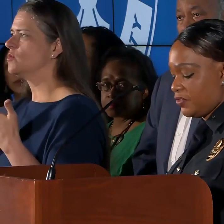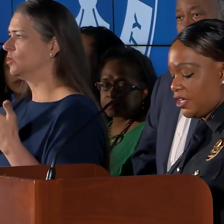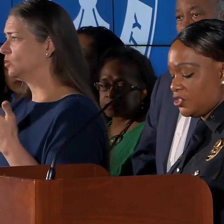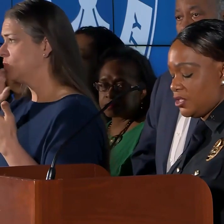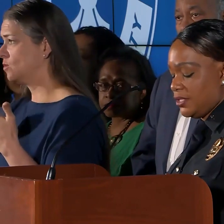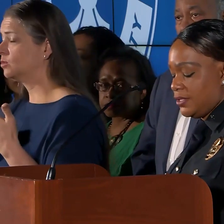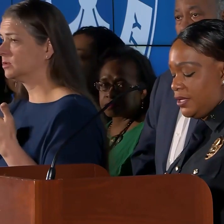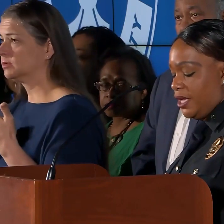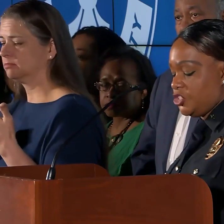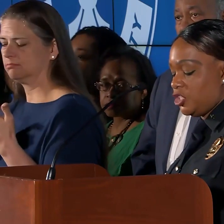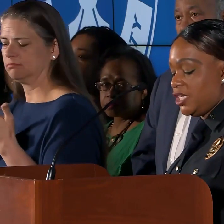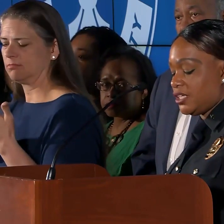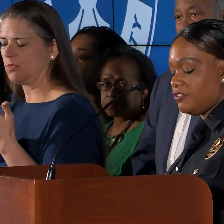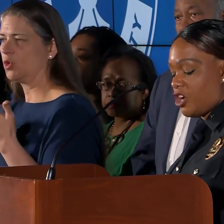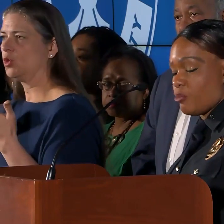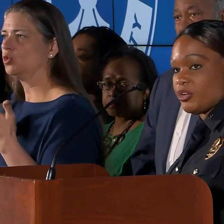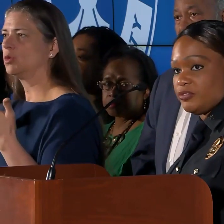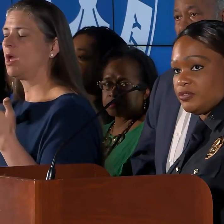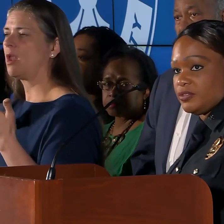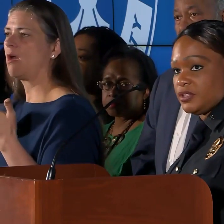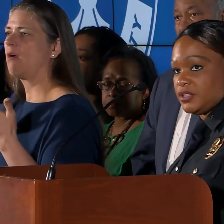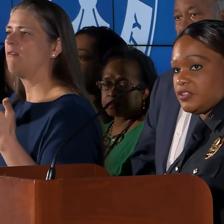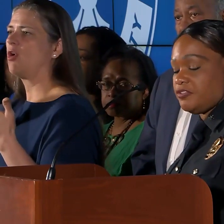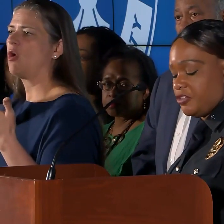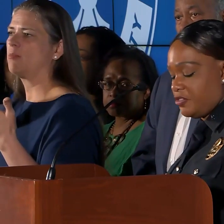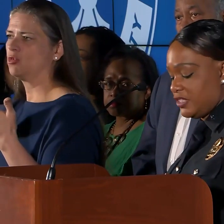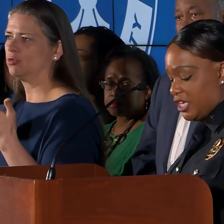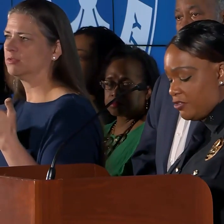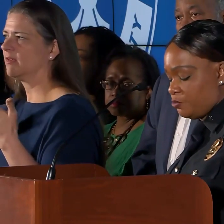of age and Juliana farmer. 57